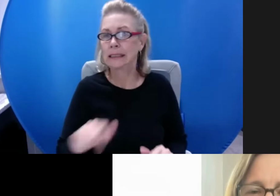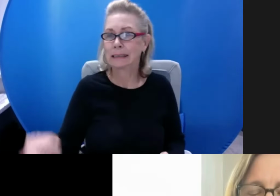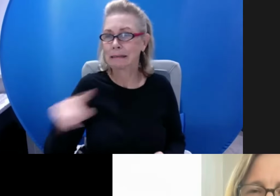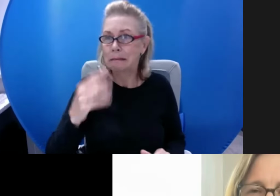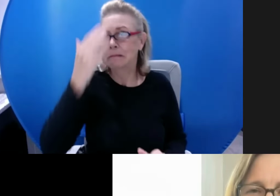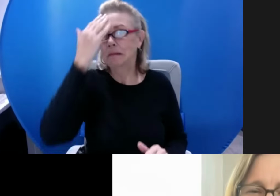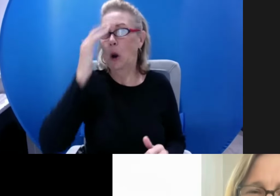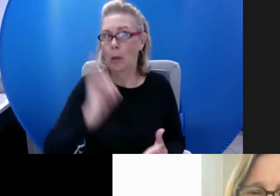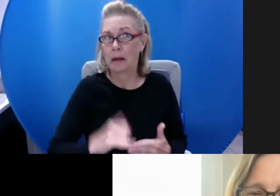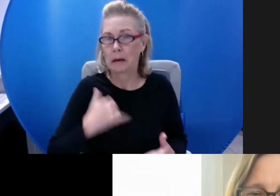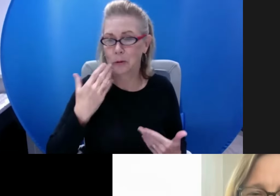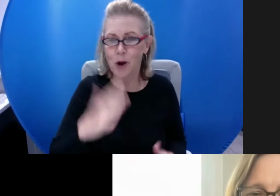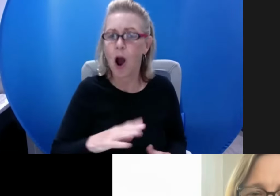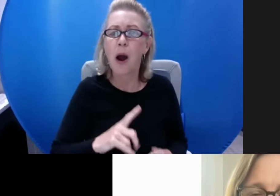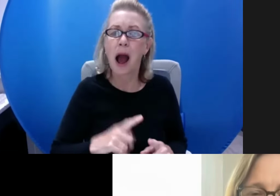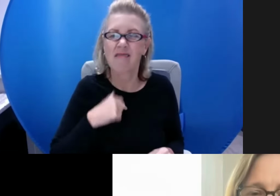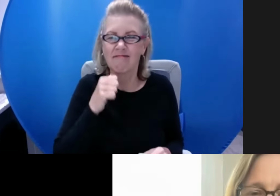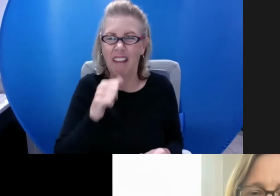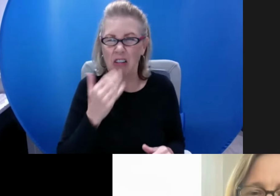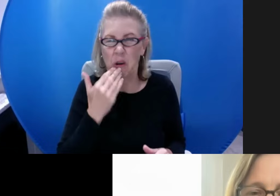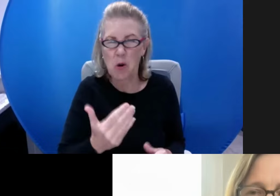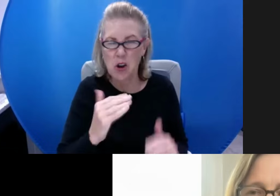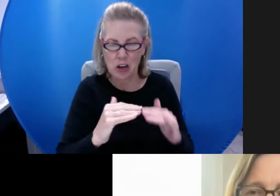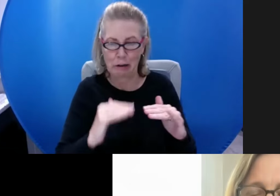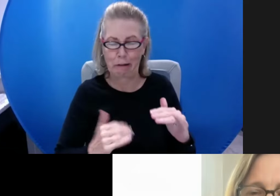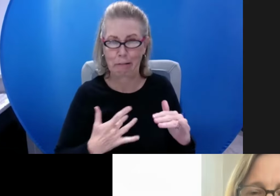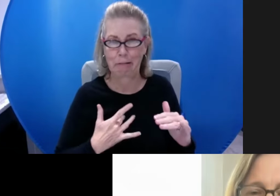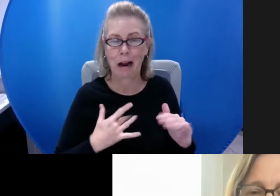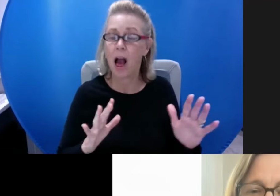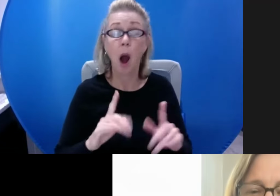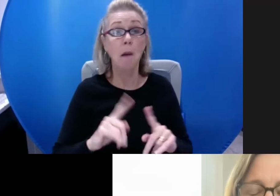am, but in Professor Smith's class, we always, you know, go over the basics and I always feel like